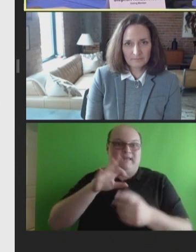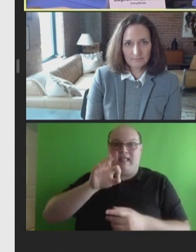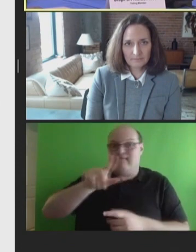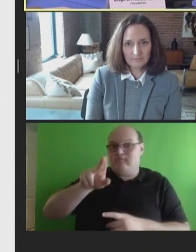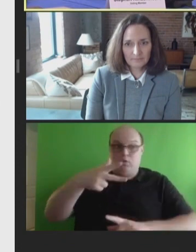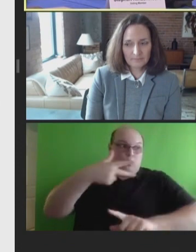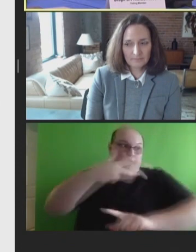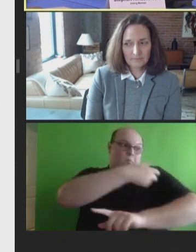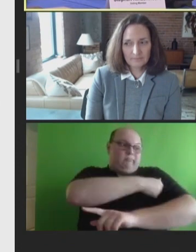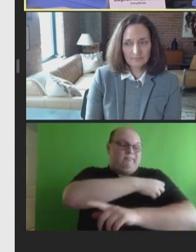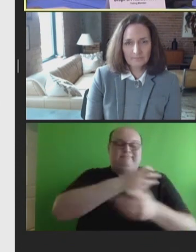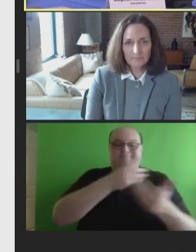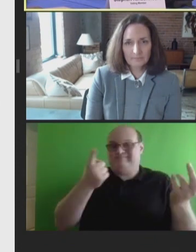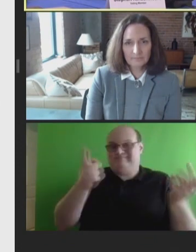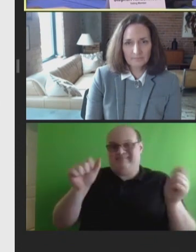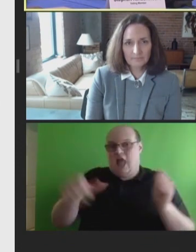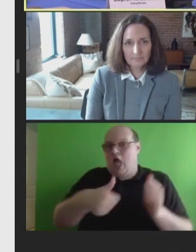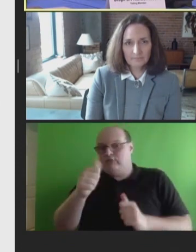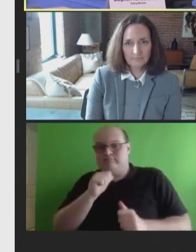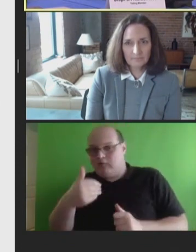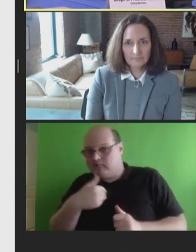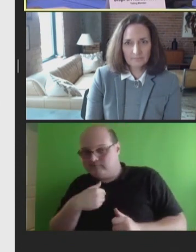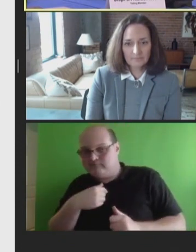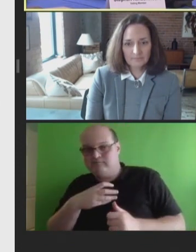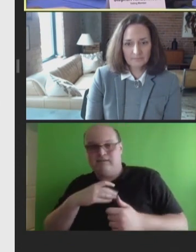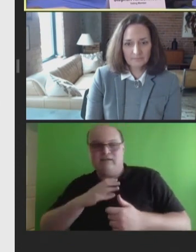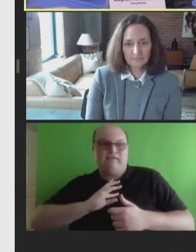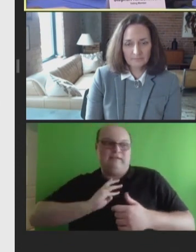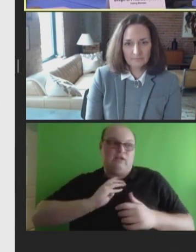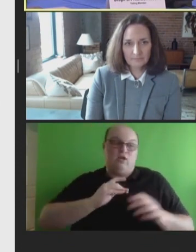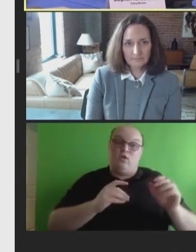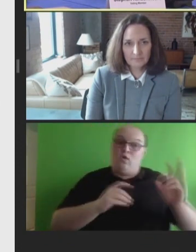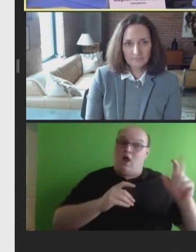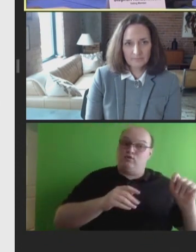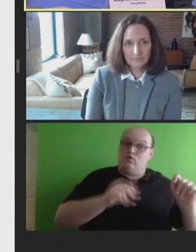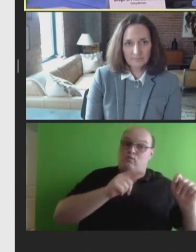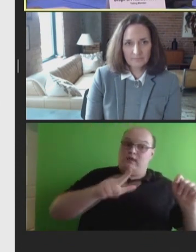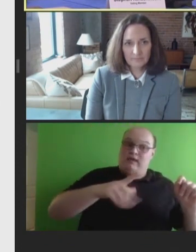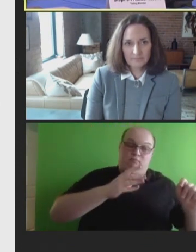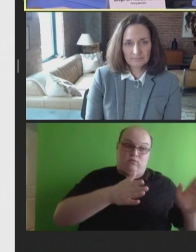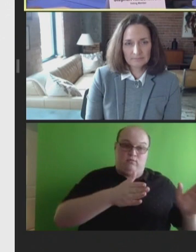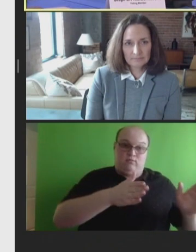So, babies that aren't born during the season will come around that following, probably,